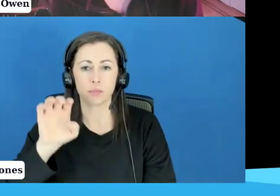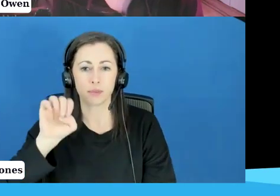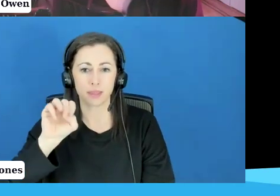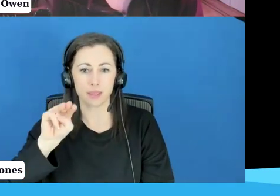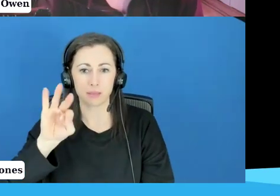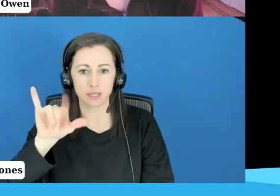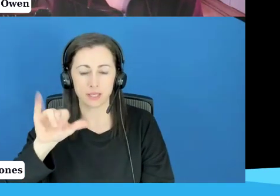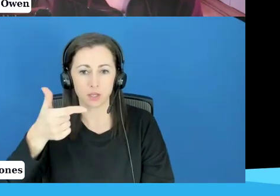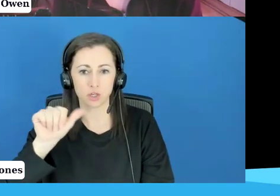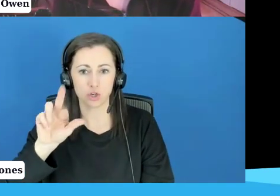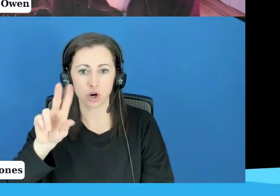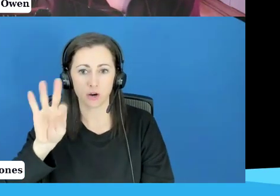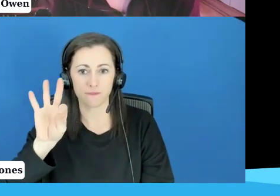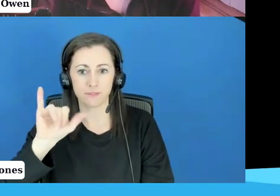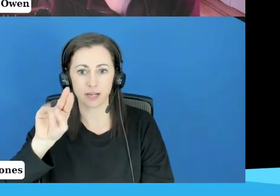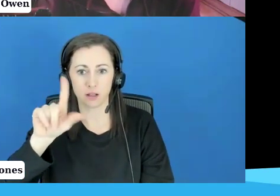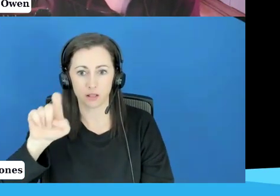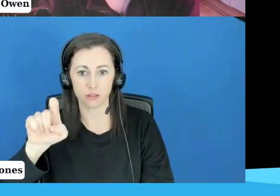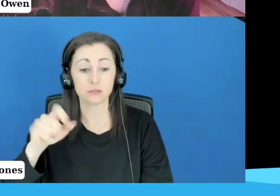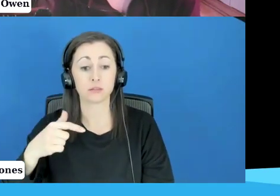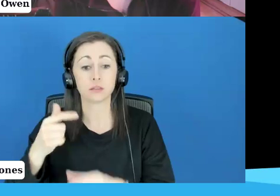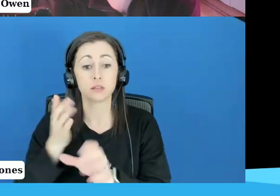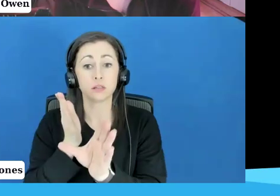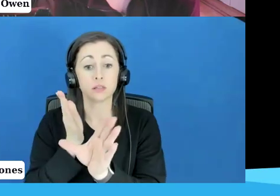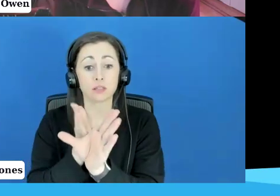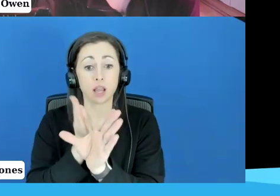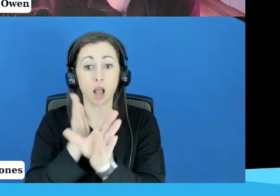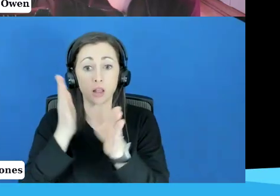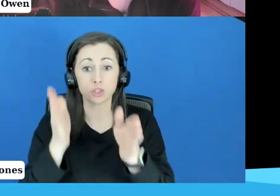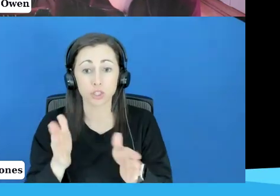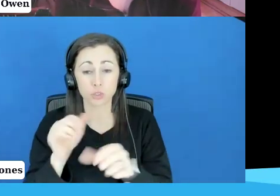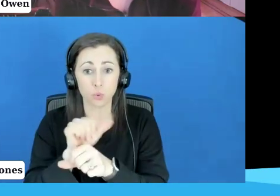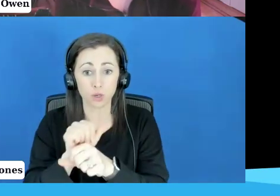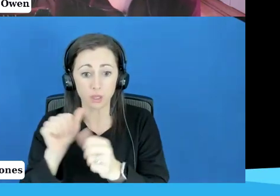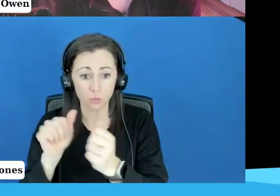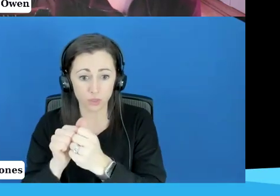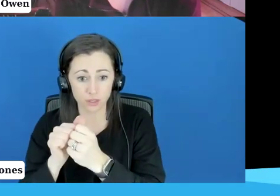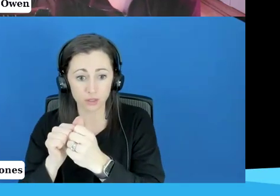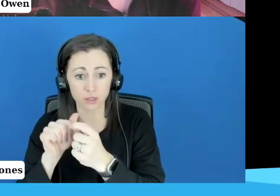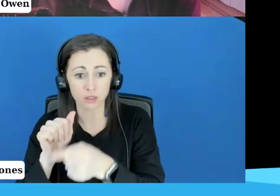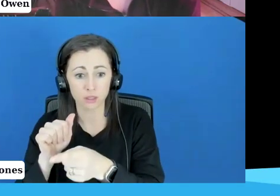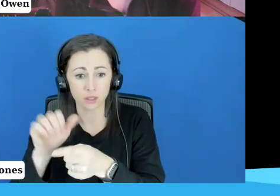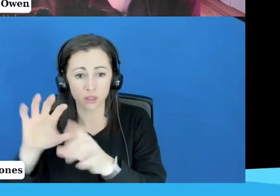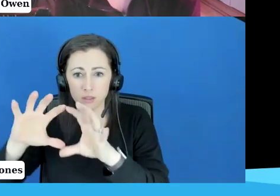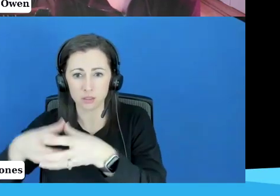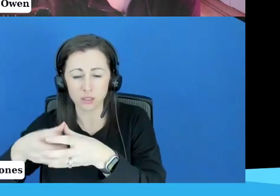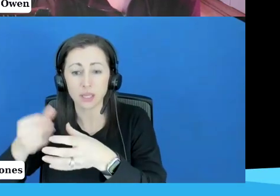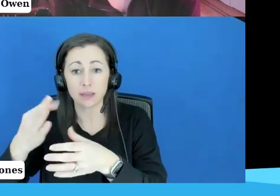“I'm a psychologist working with the SCI rehab population. If you feel comfortable sharing about your mental health